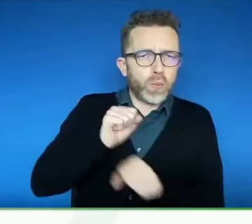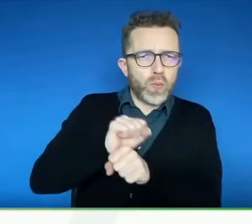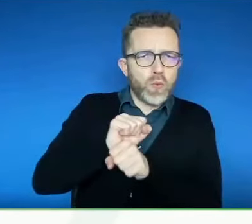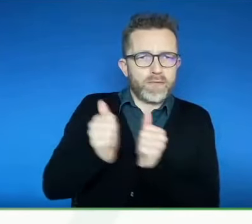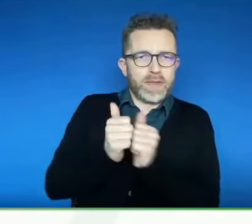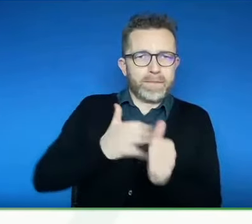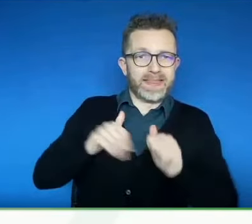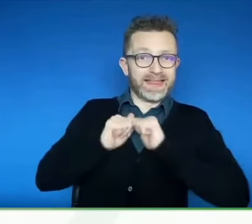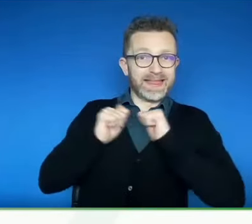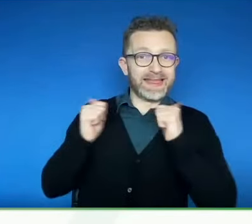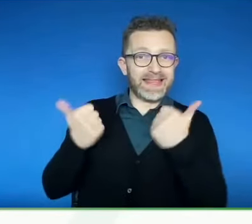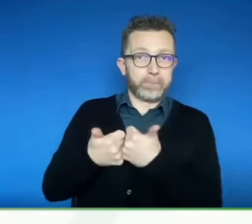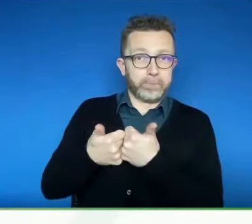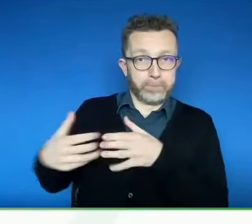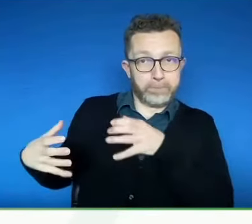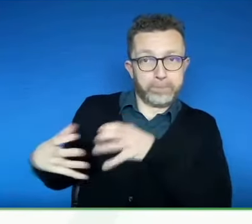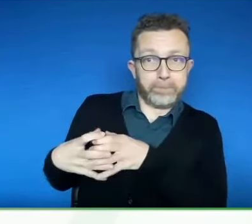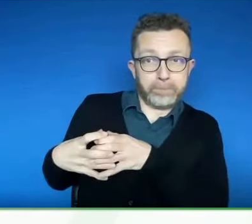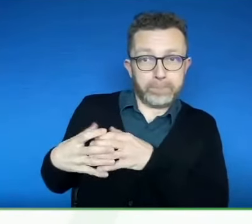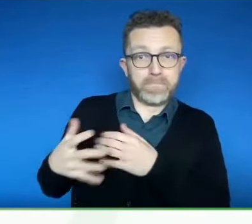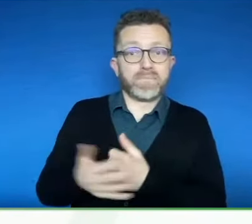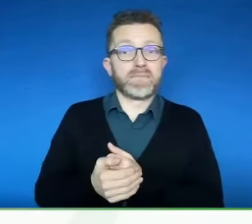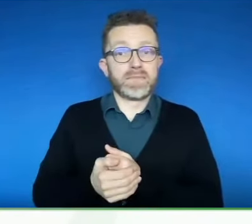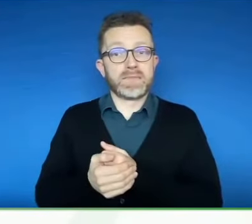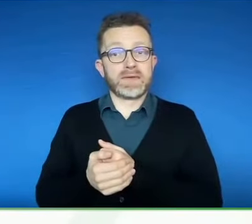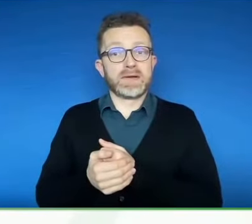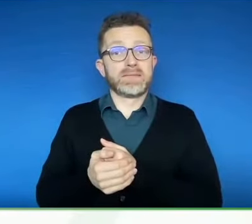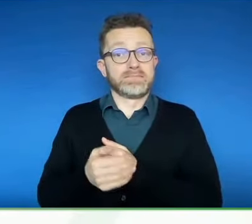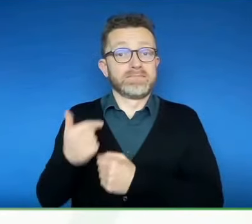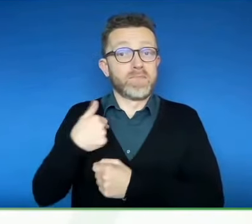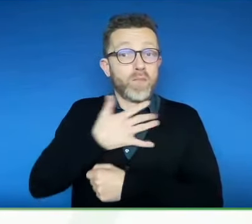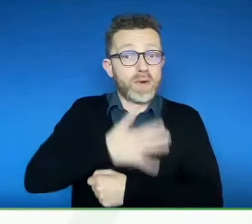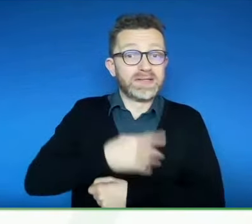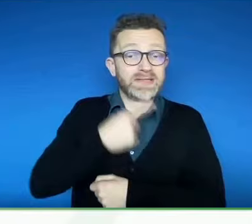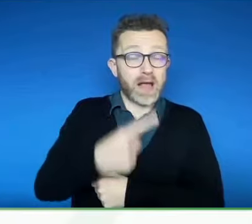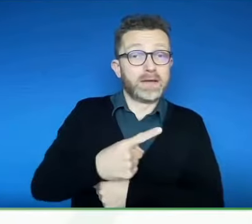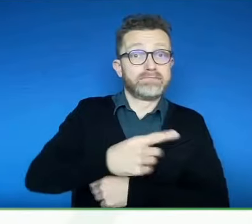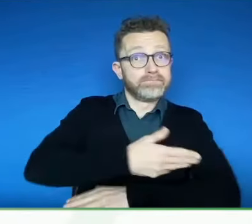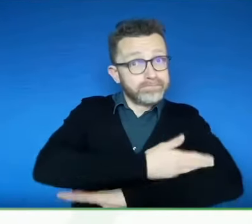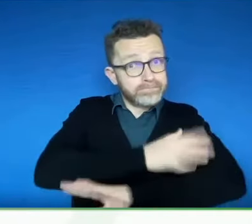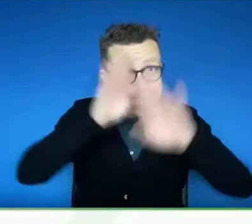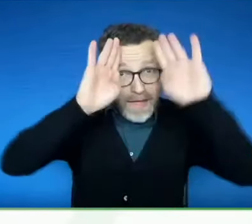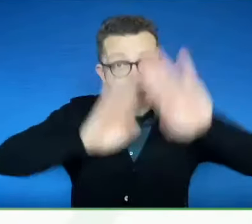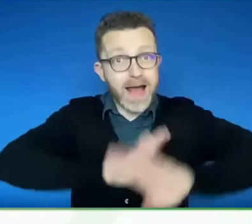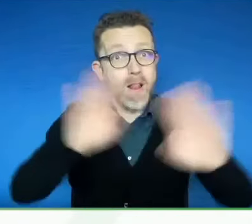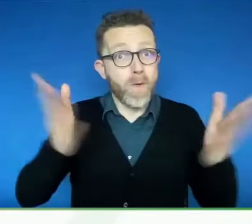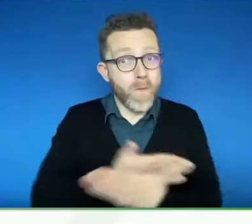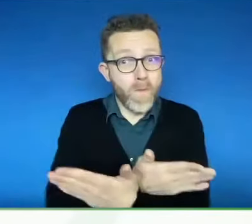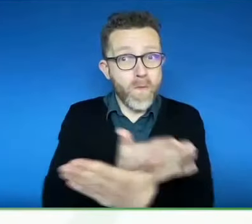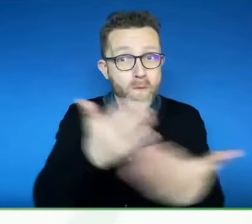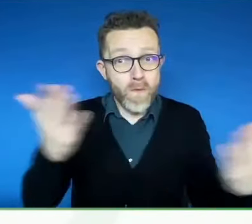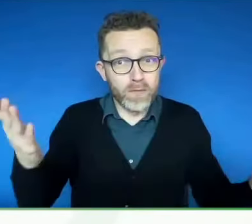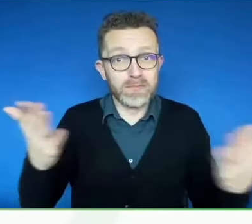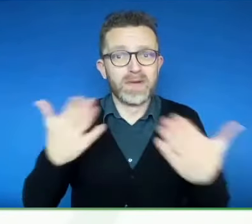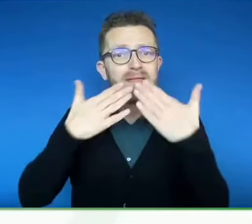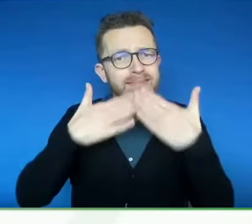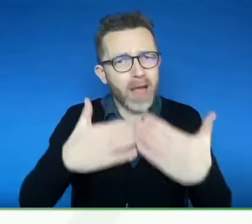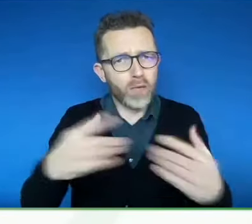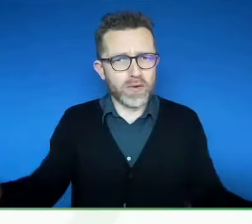So we have six contracts that we would like to share now with you.